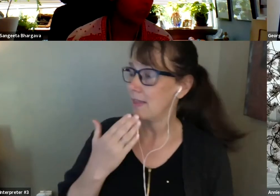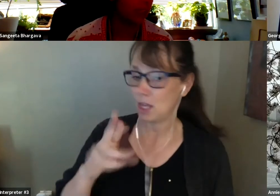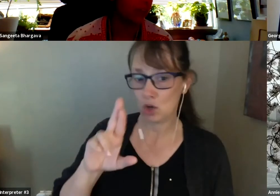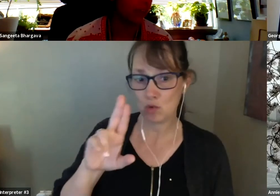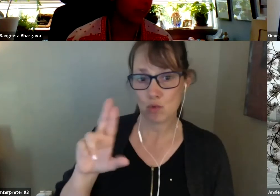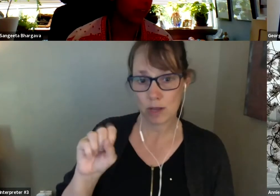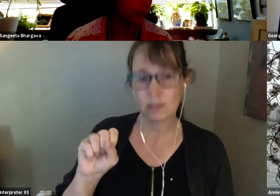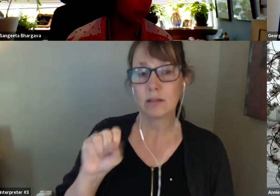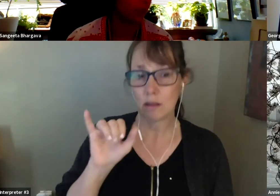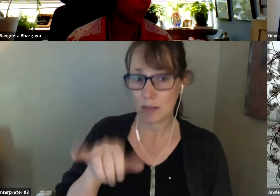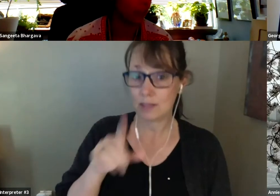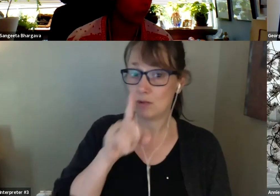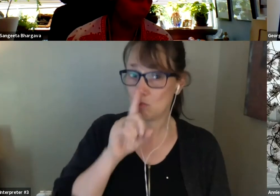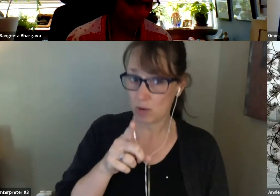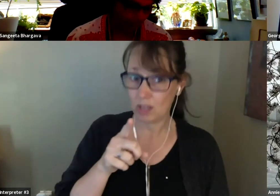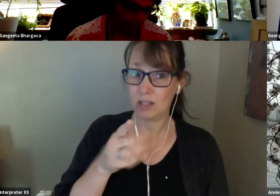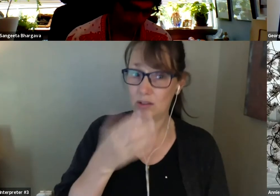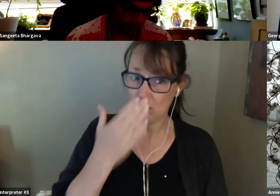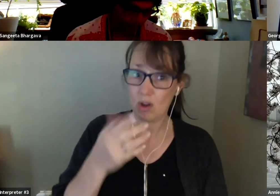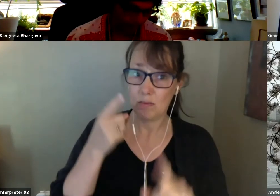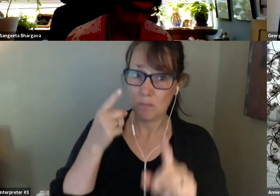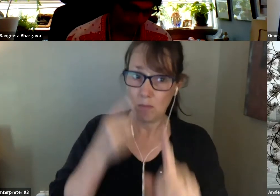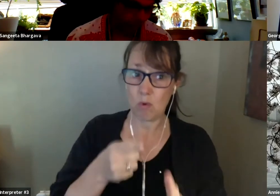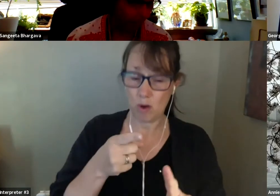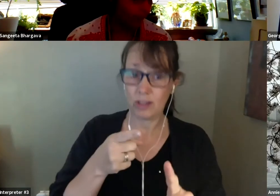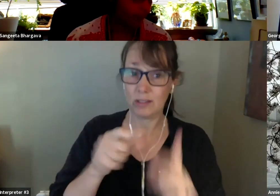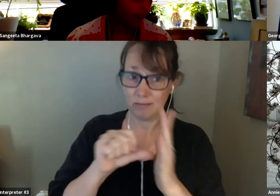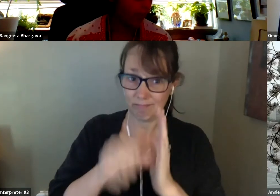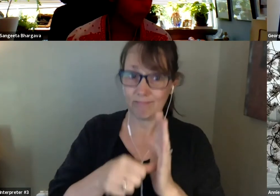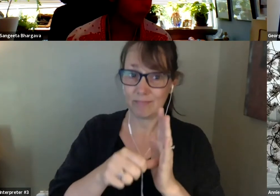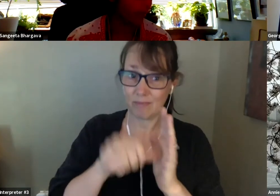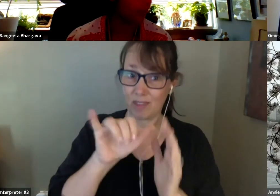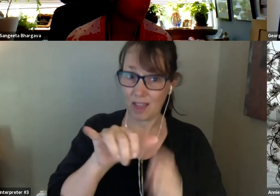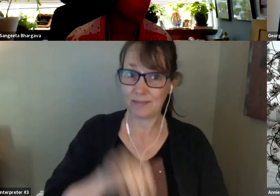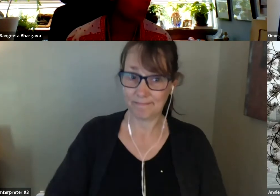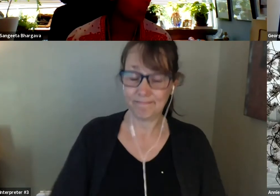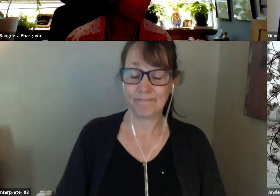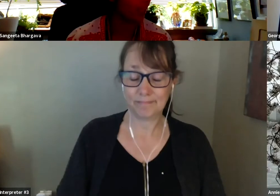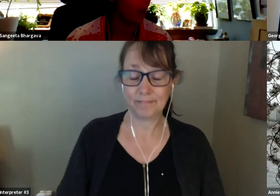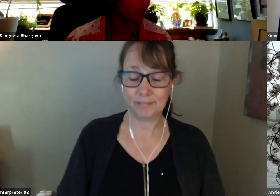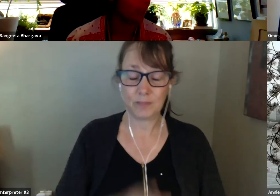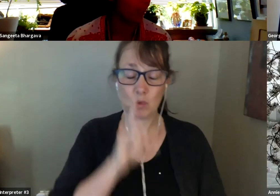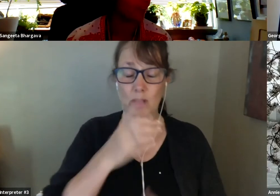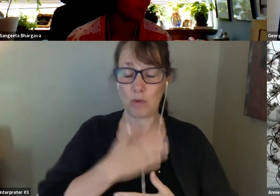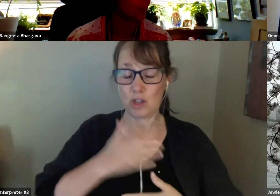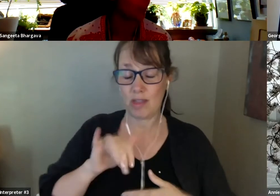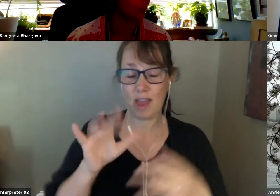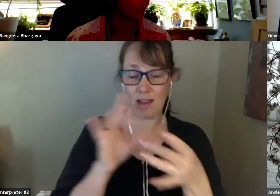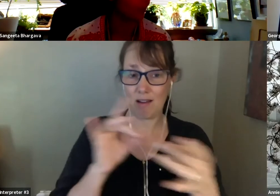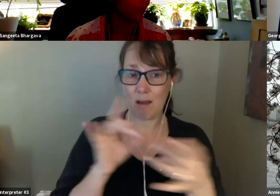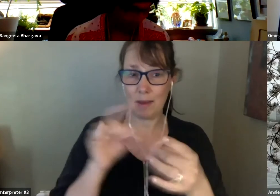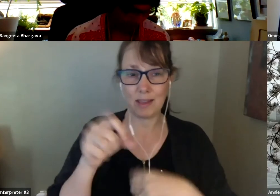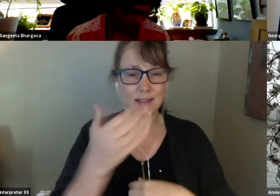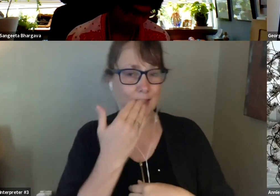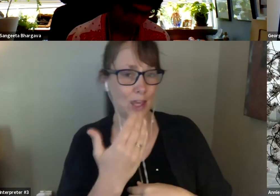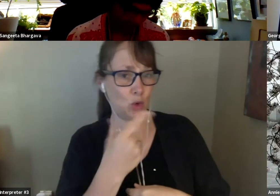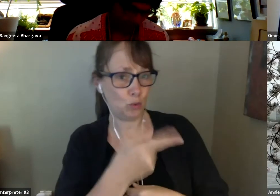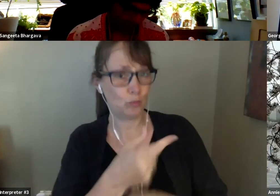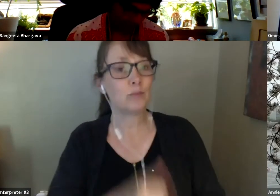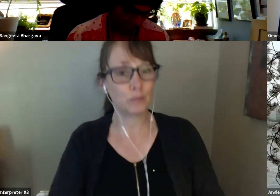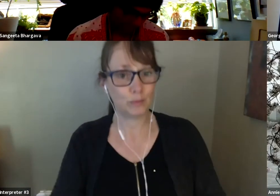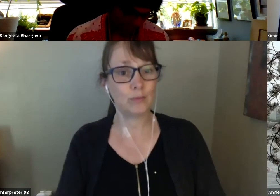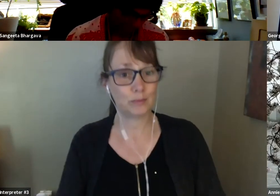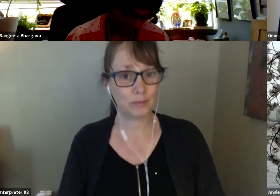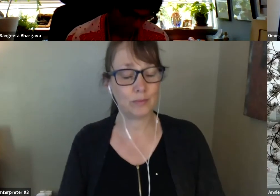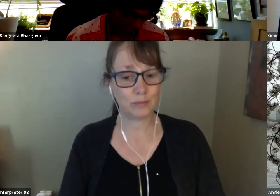really a very good point to make. I really appreciate that comment.